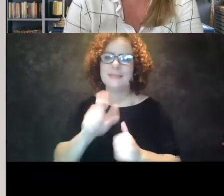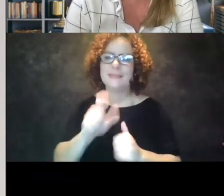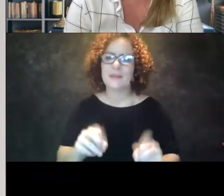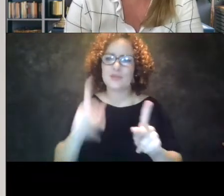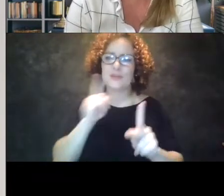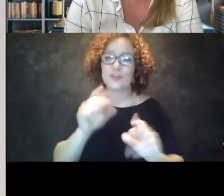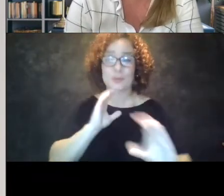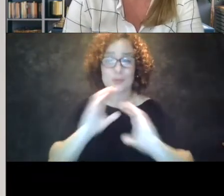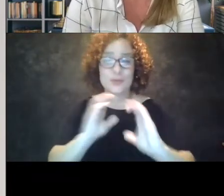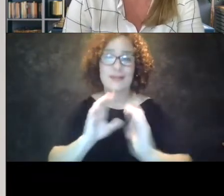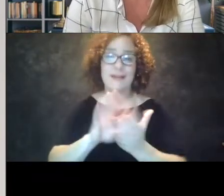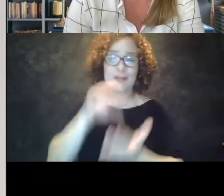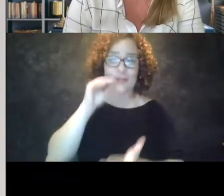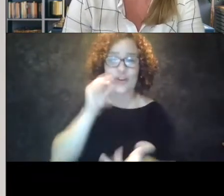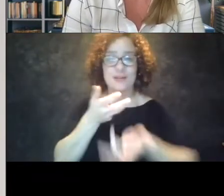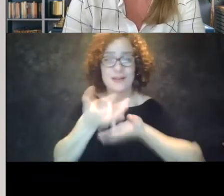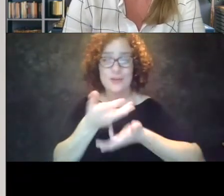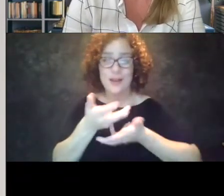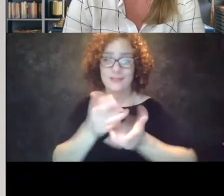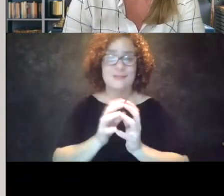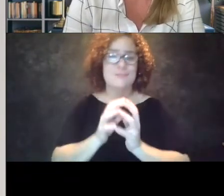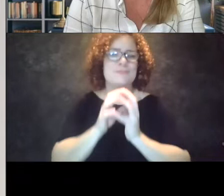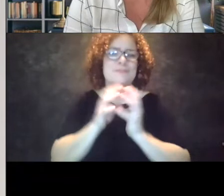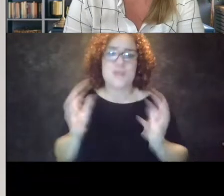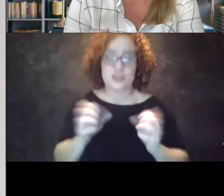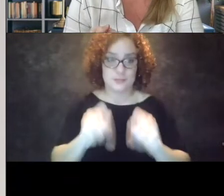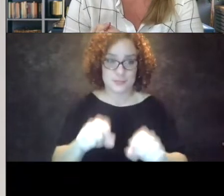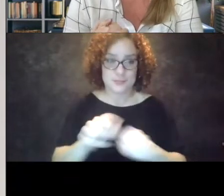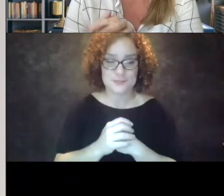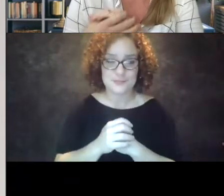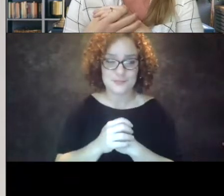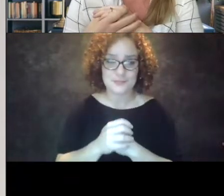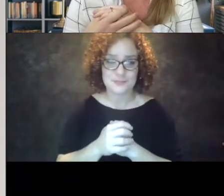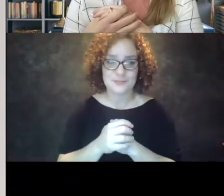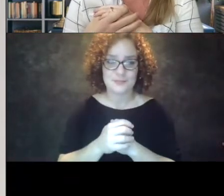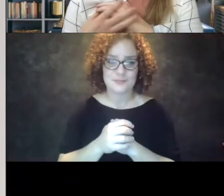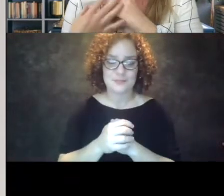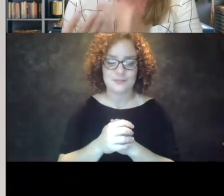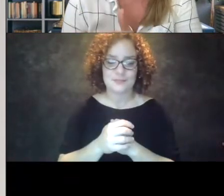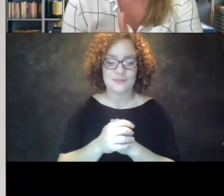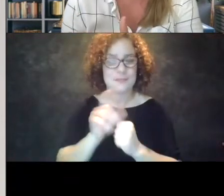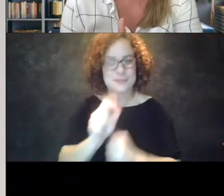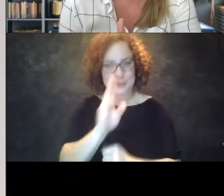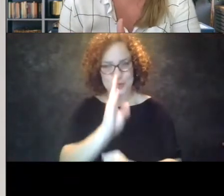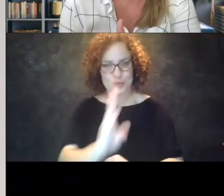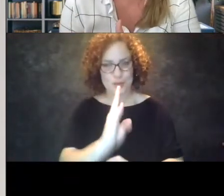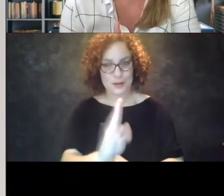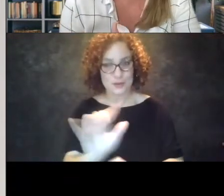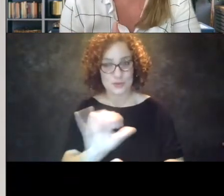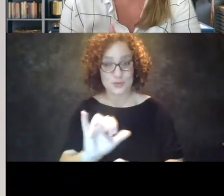as possible. This is just a time where I mean, I'll probably say this word a million times